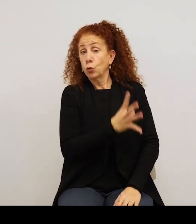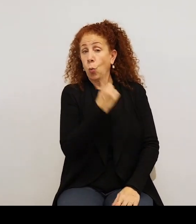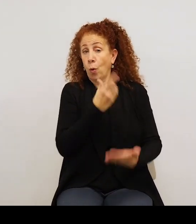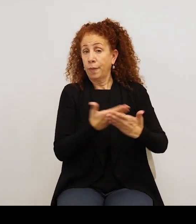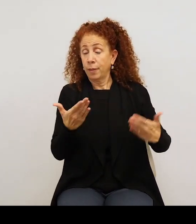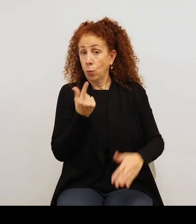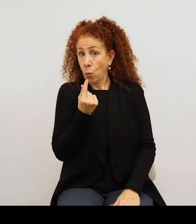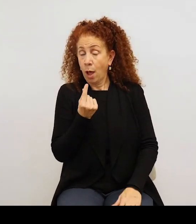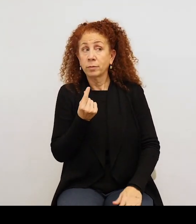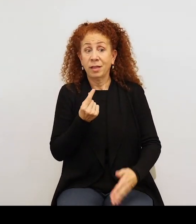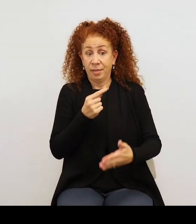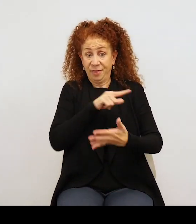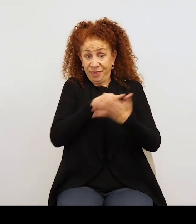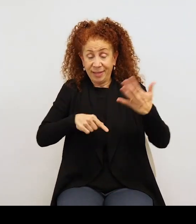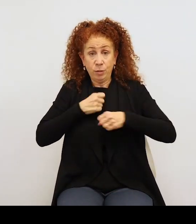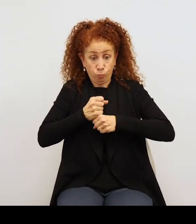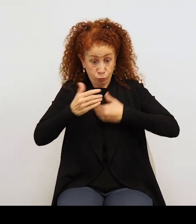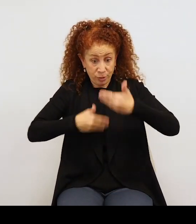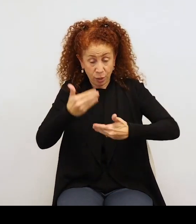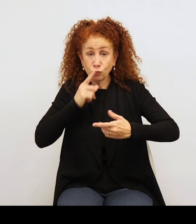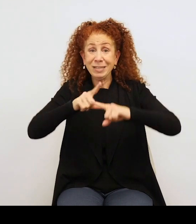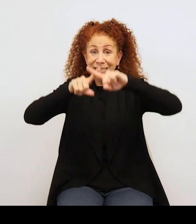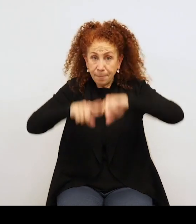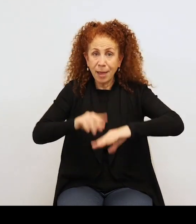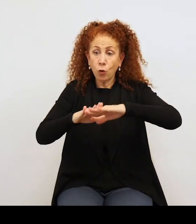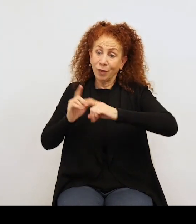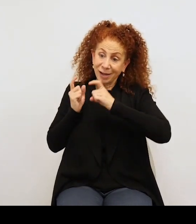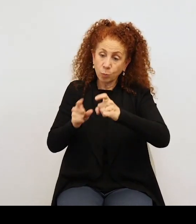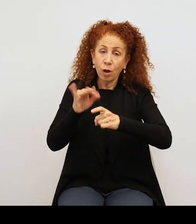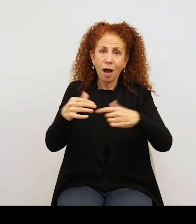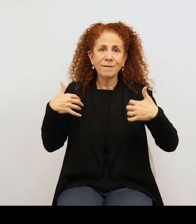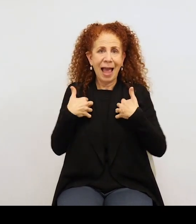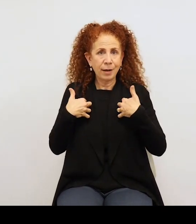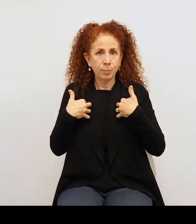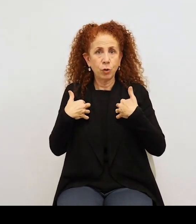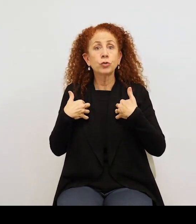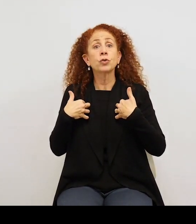was that much of this production depended on the contribution of animals who transported goods,